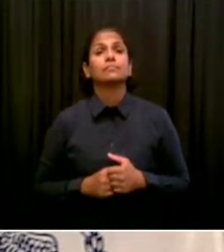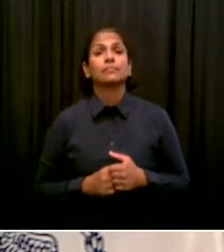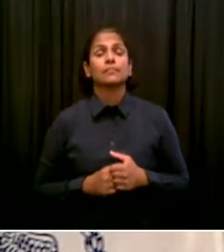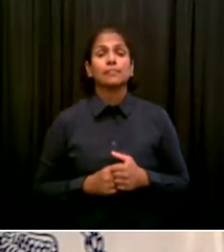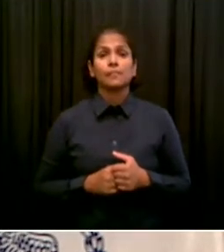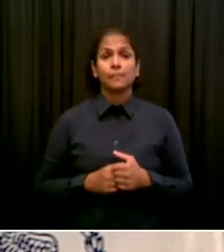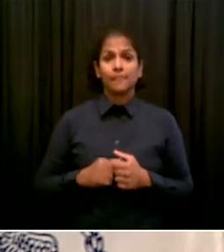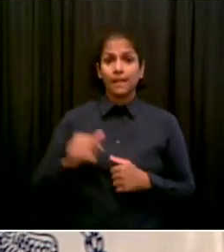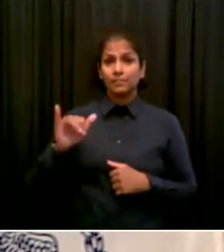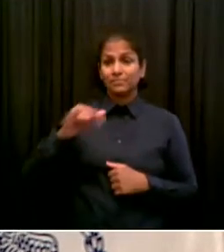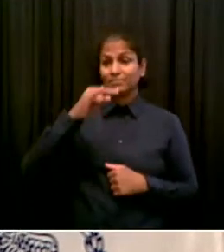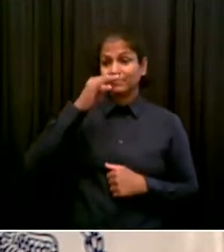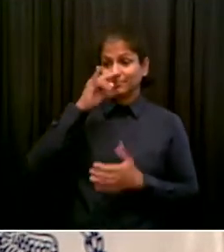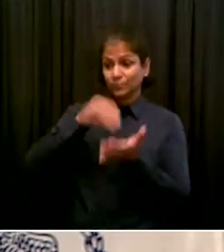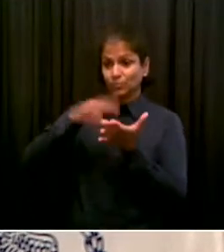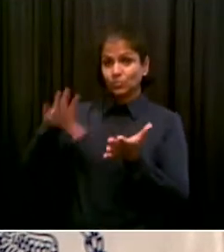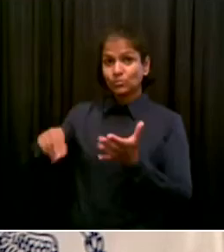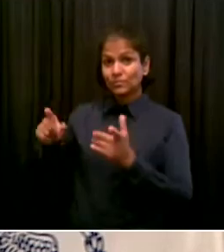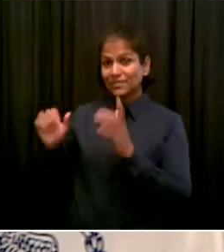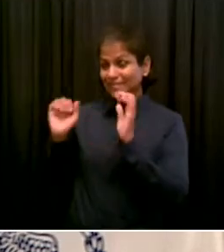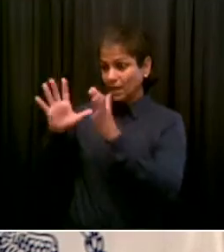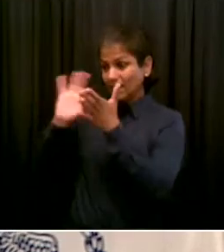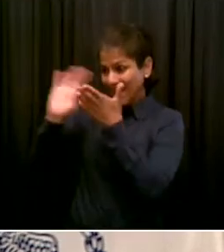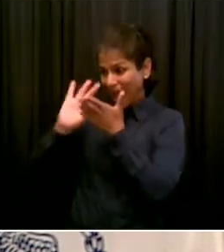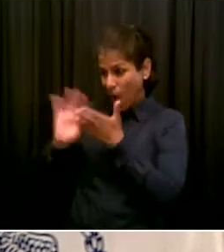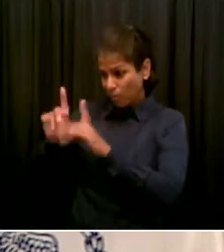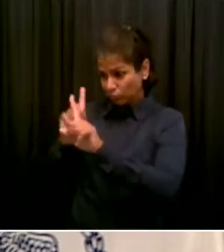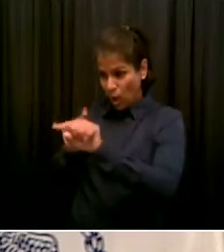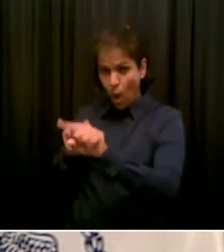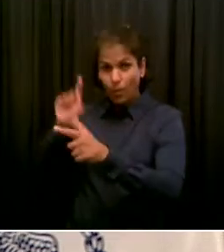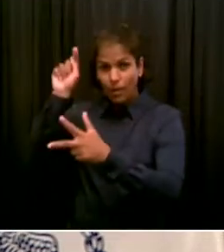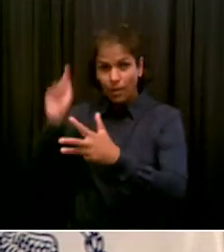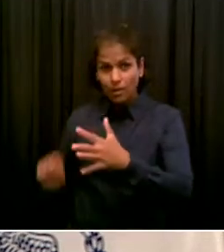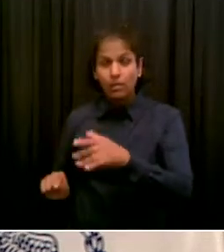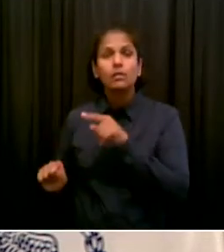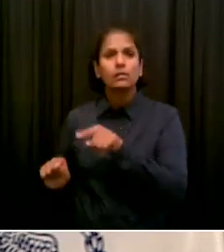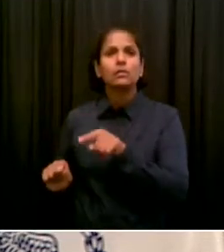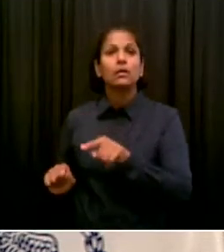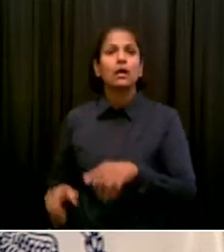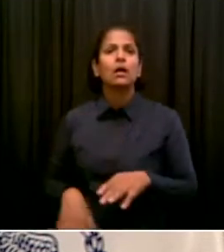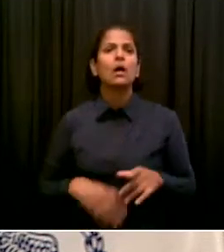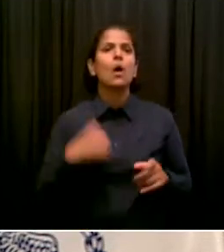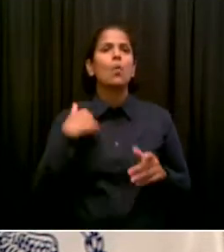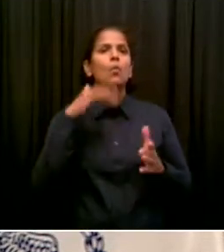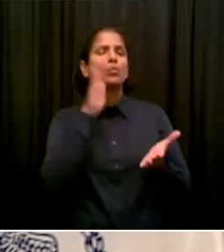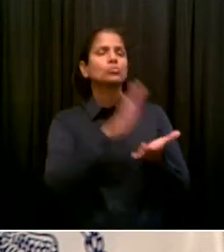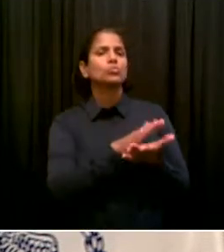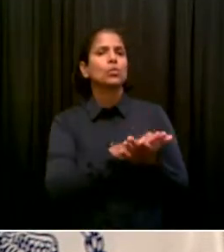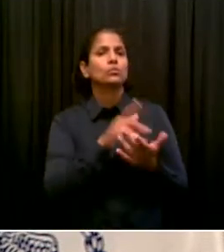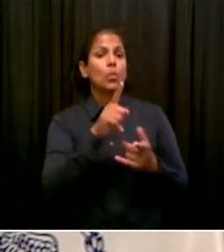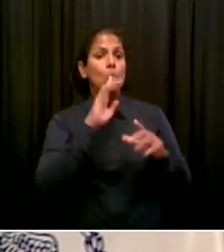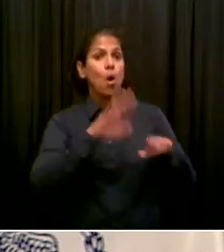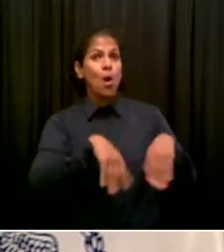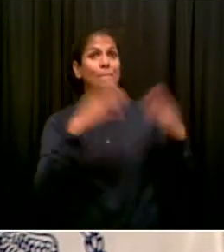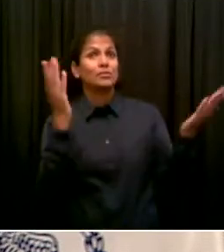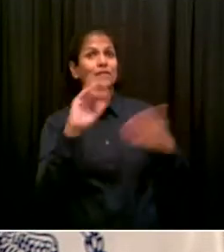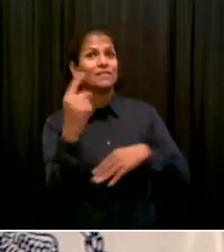TUSFF. THE NOTION OF WHAT IS EXPECTED IN THE FIRST DAY IN FIT RSEWEK